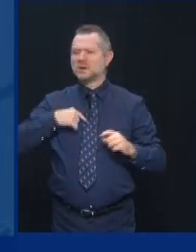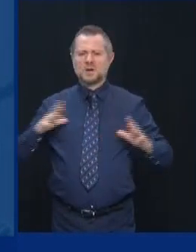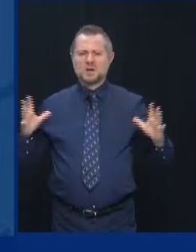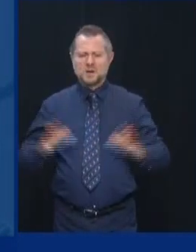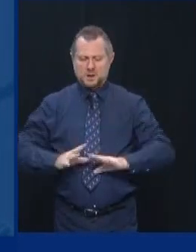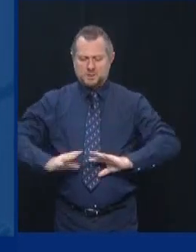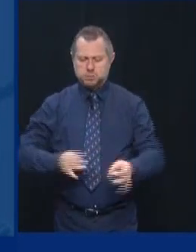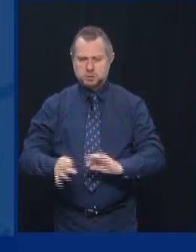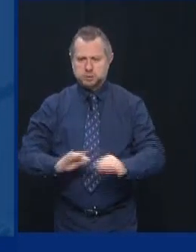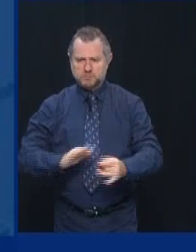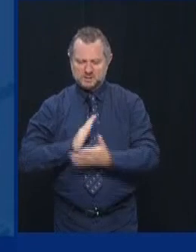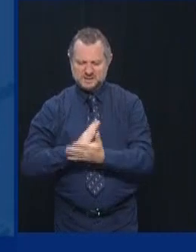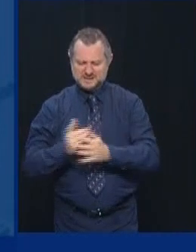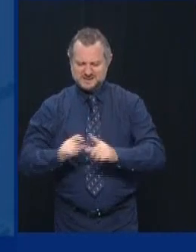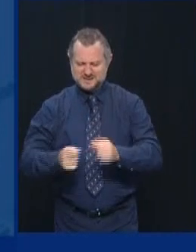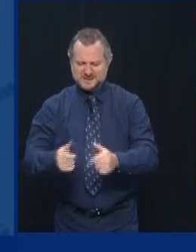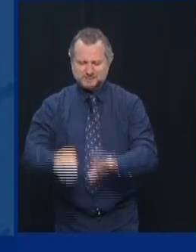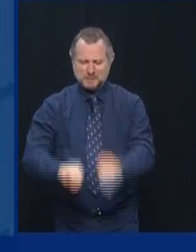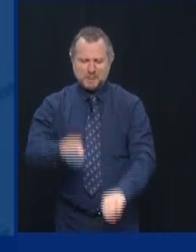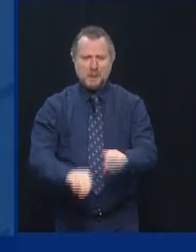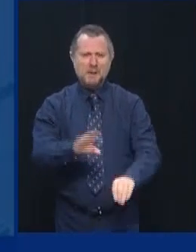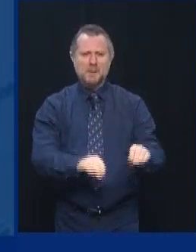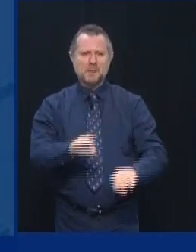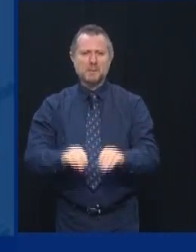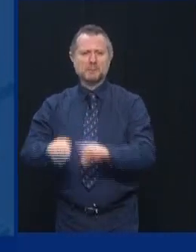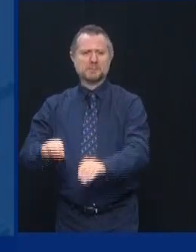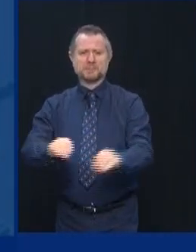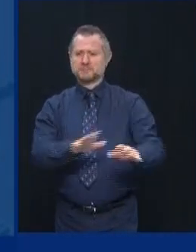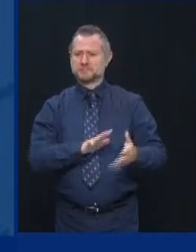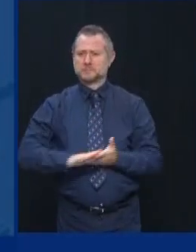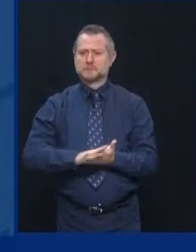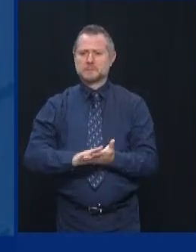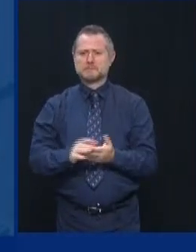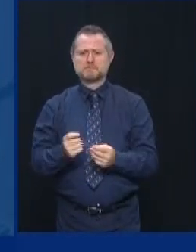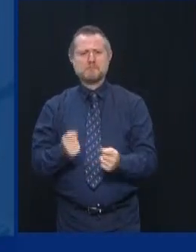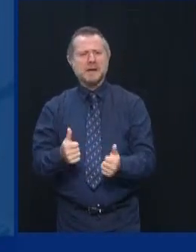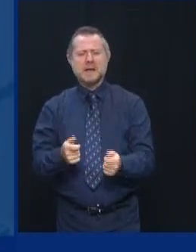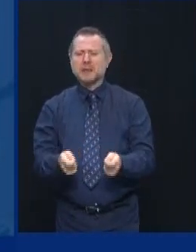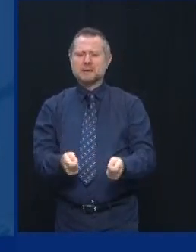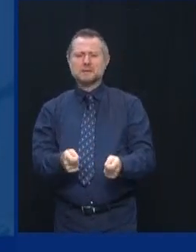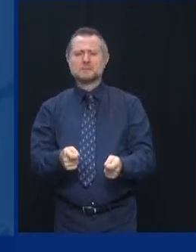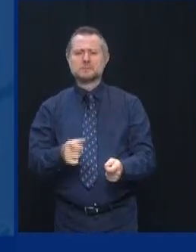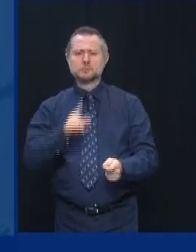THAT'S HOW I THINK OF IT. THE ONLY COURSE IS TO RUN TO